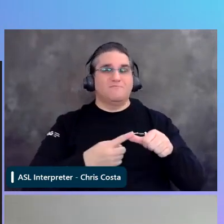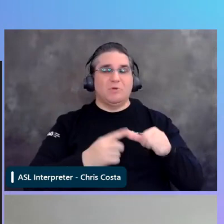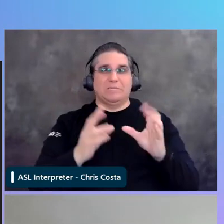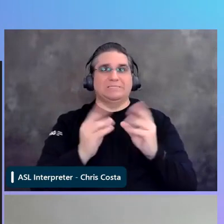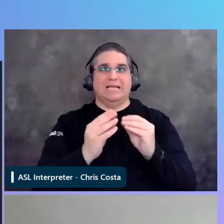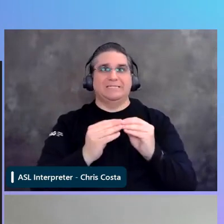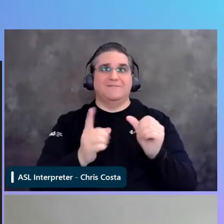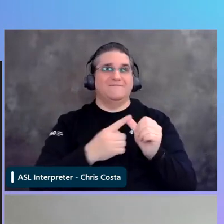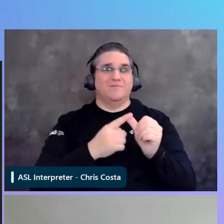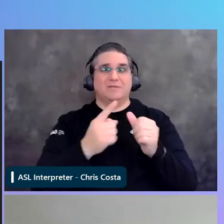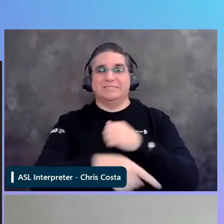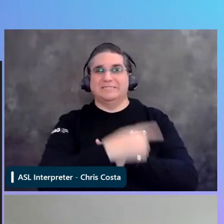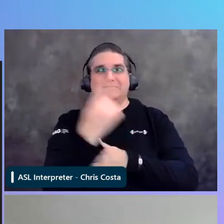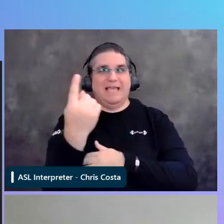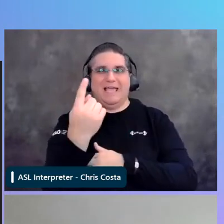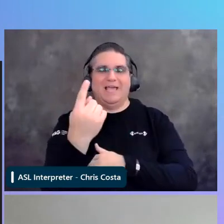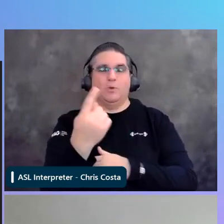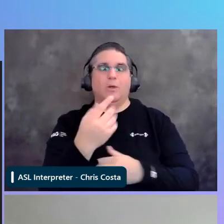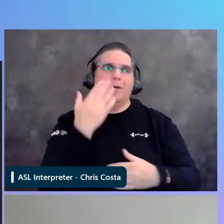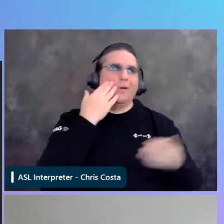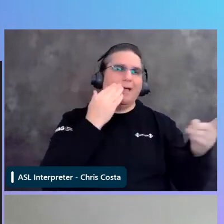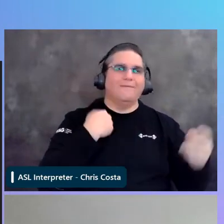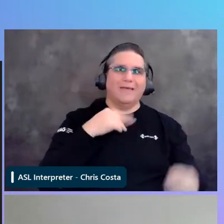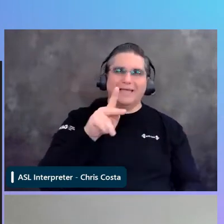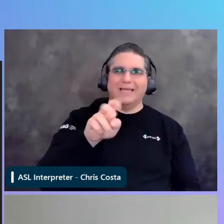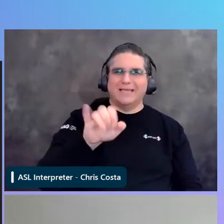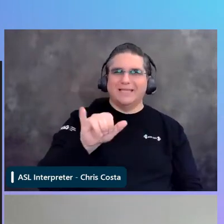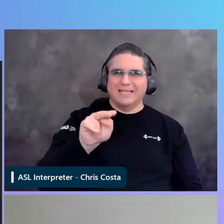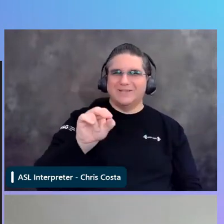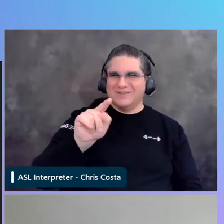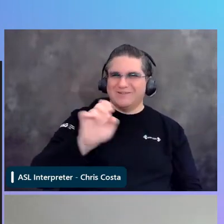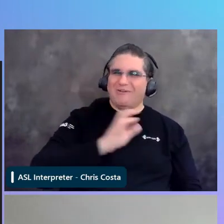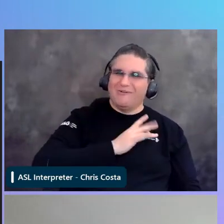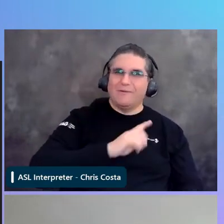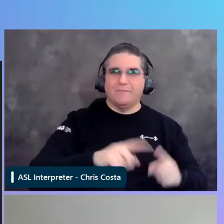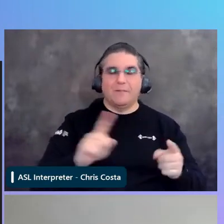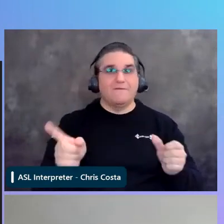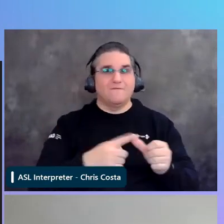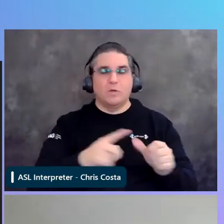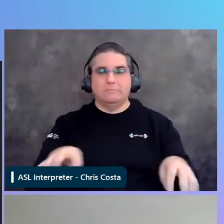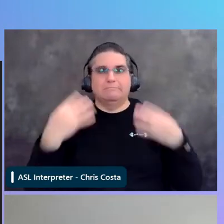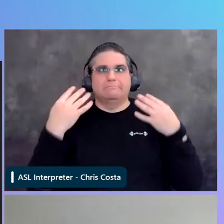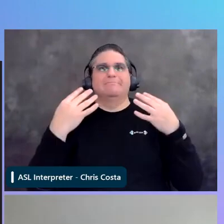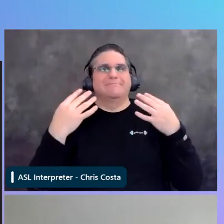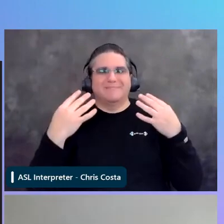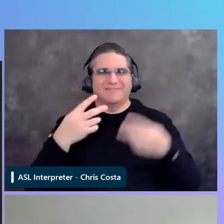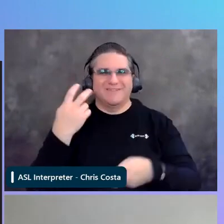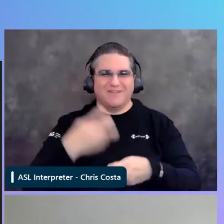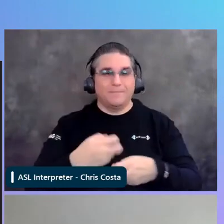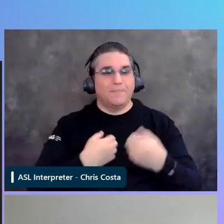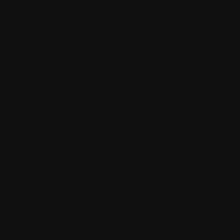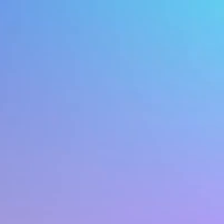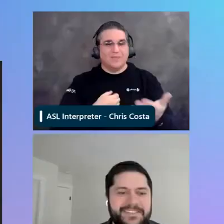the first day, right after a long holiday. So apologies. Um, here is a photo on the screen of